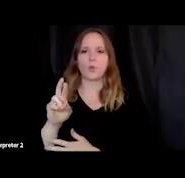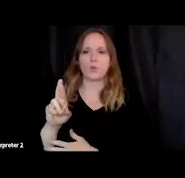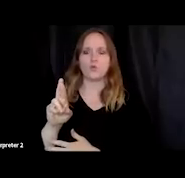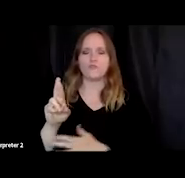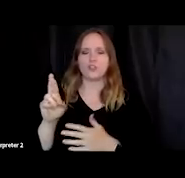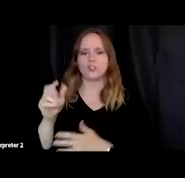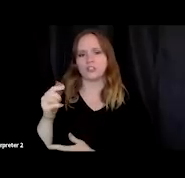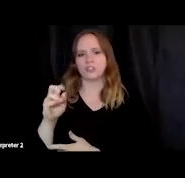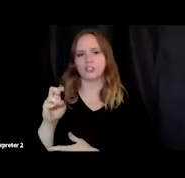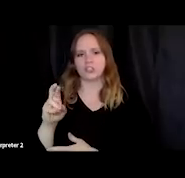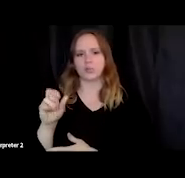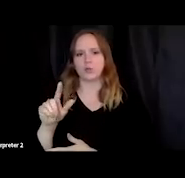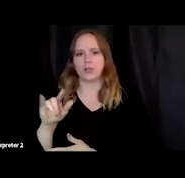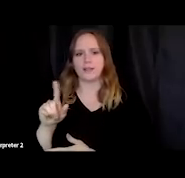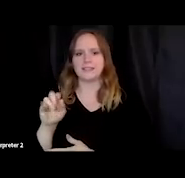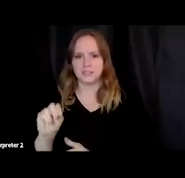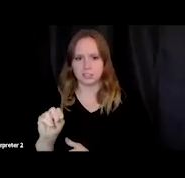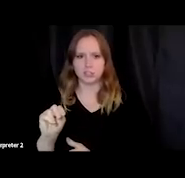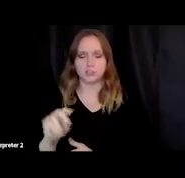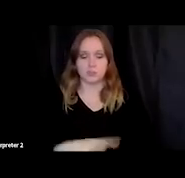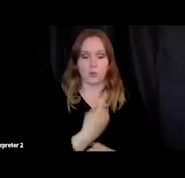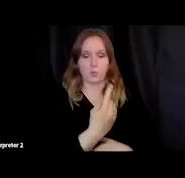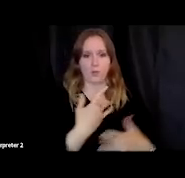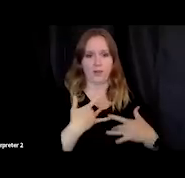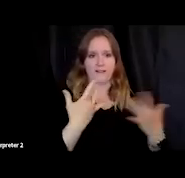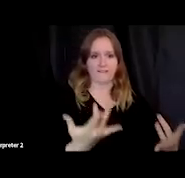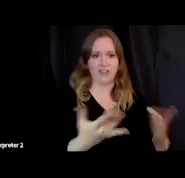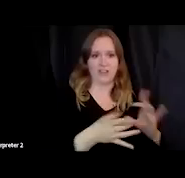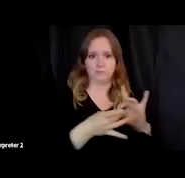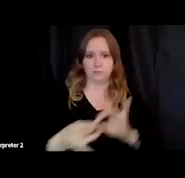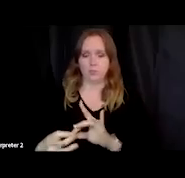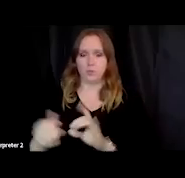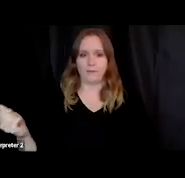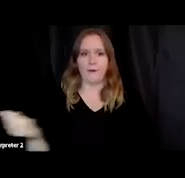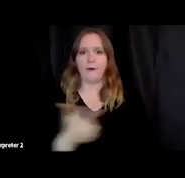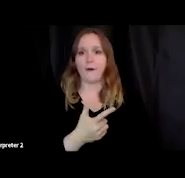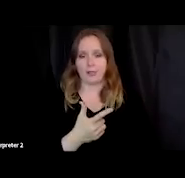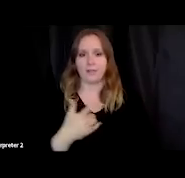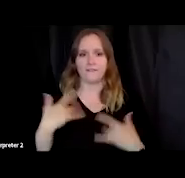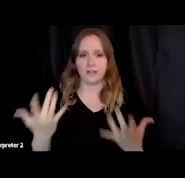and generalizing it to all experience. Mind reading or jumping to conclusions.